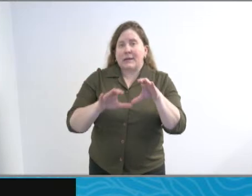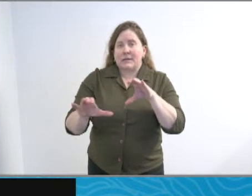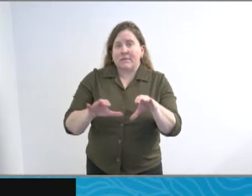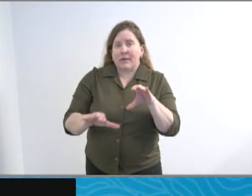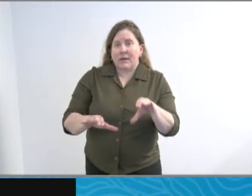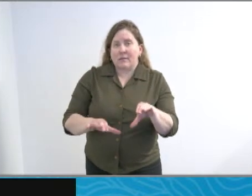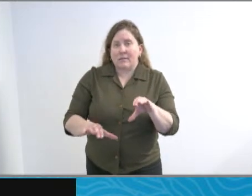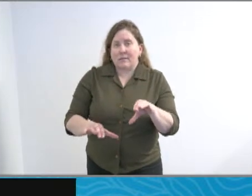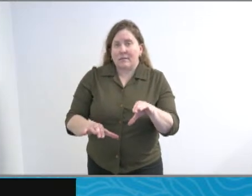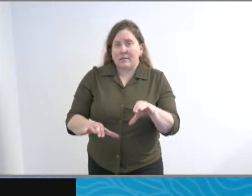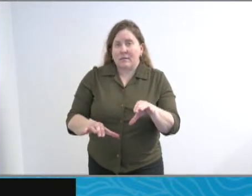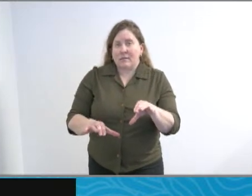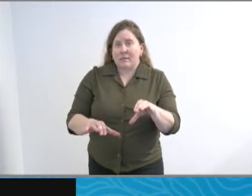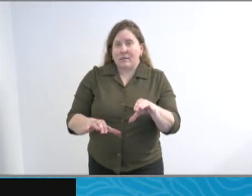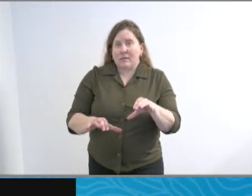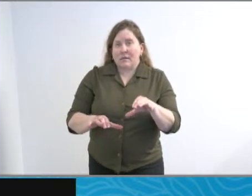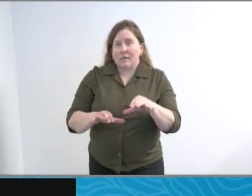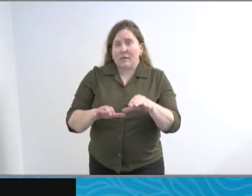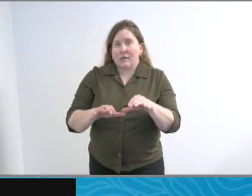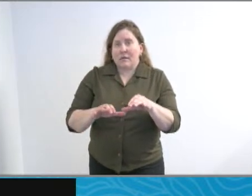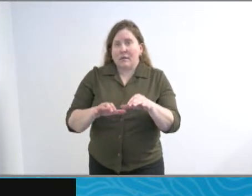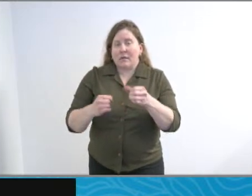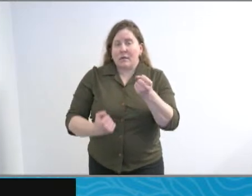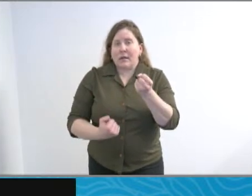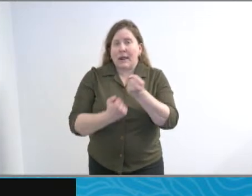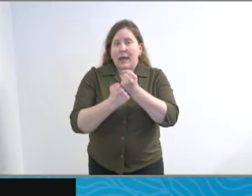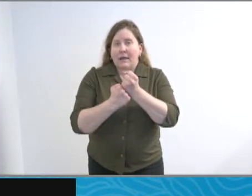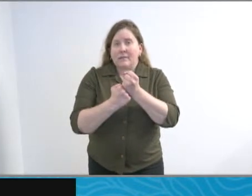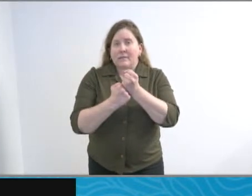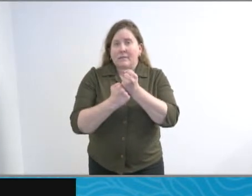really help enhance instruction so that students have a